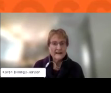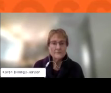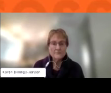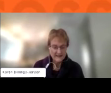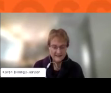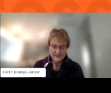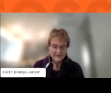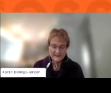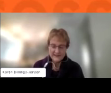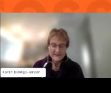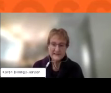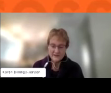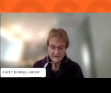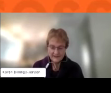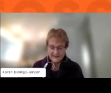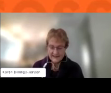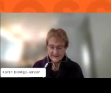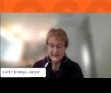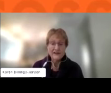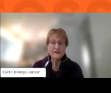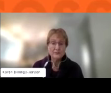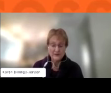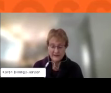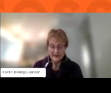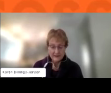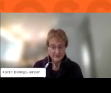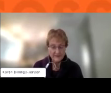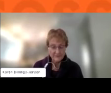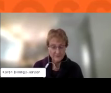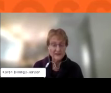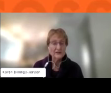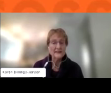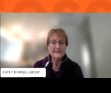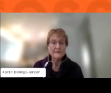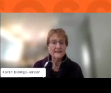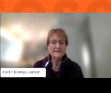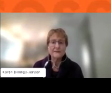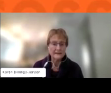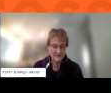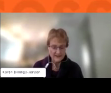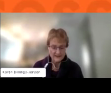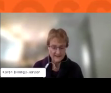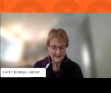I commend the conversations that you're having today and thank you for providing a platform to look at something as fundamental as